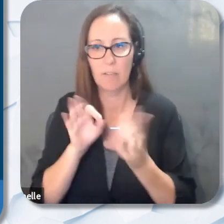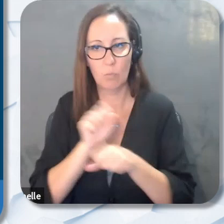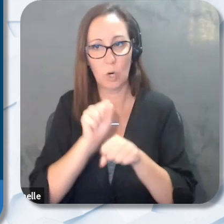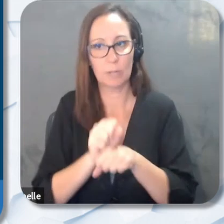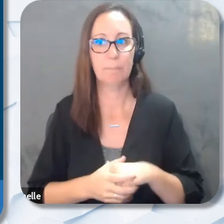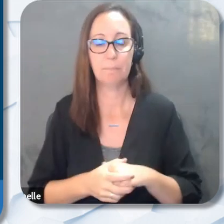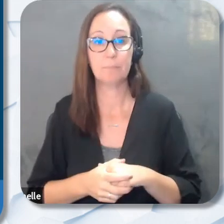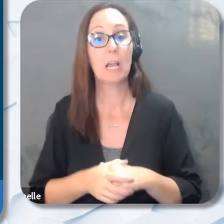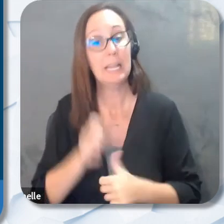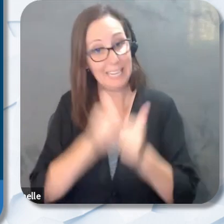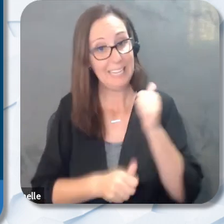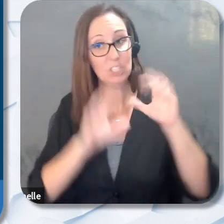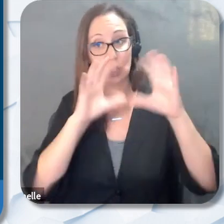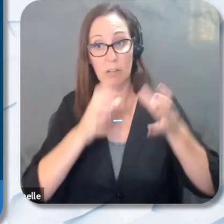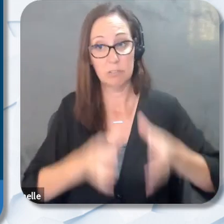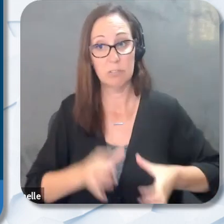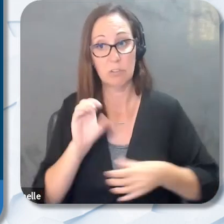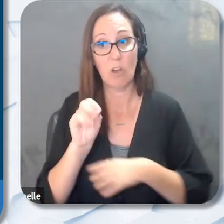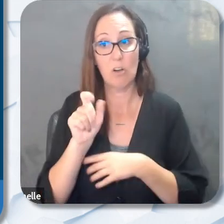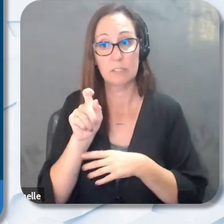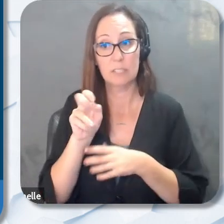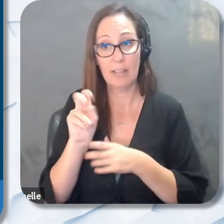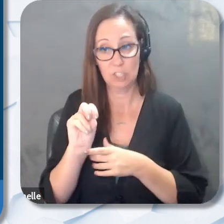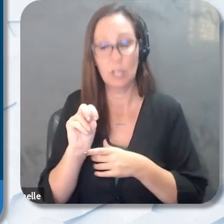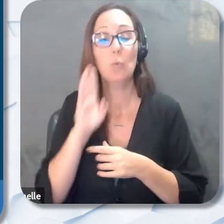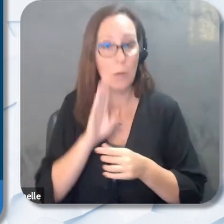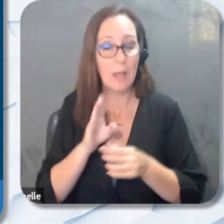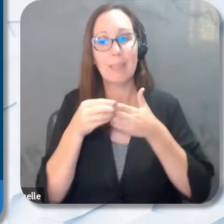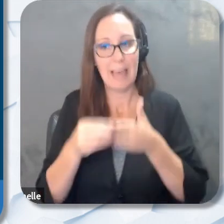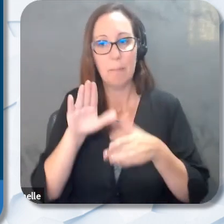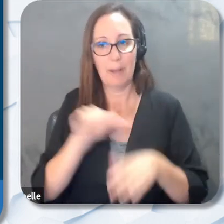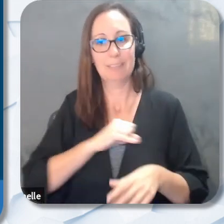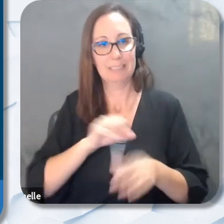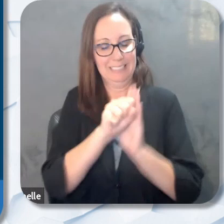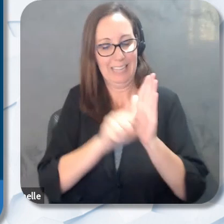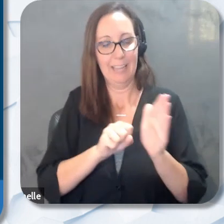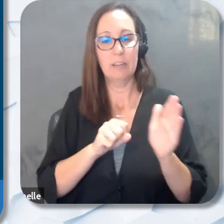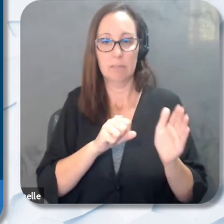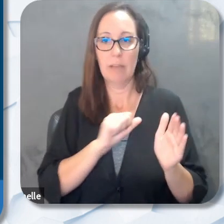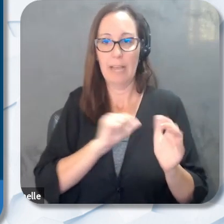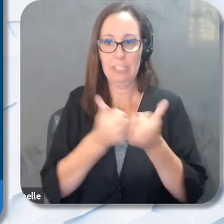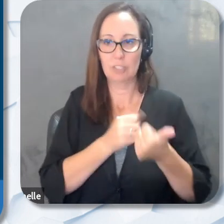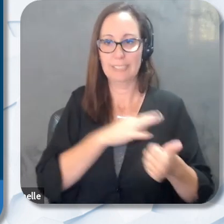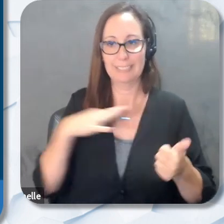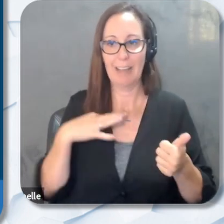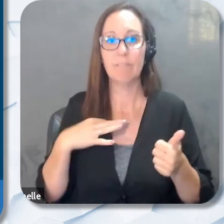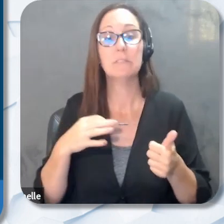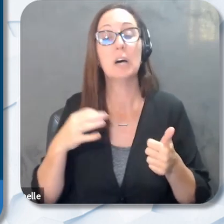Each of these constellations will be led by state agency staff, supported by external consultants